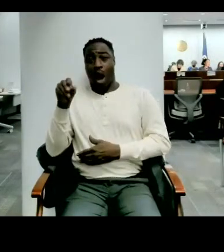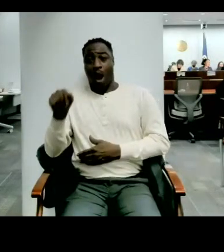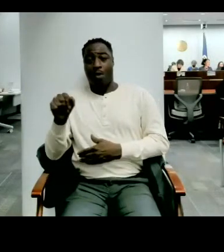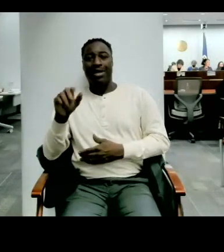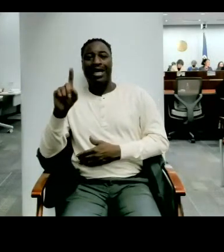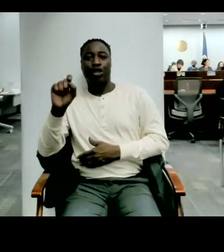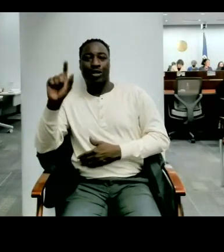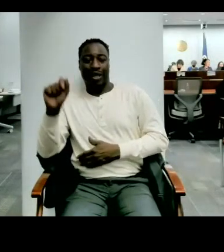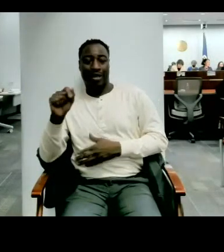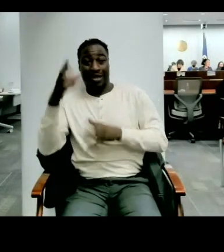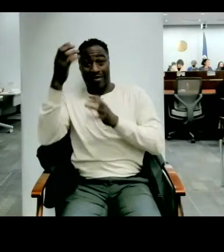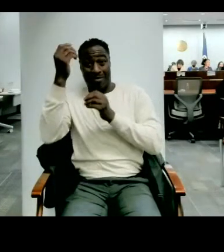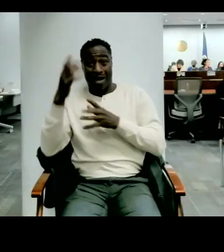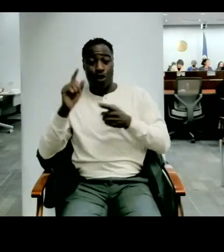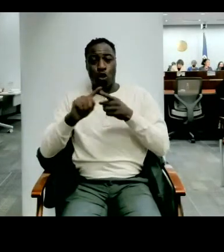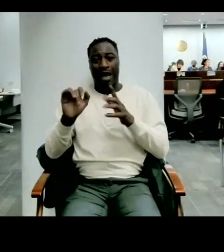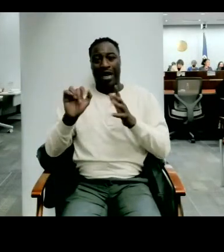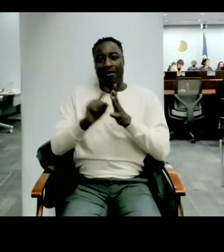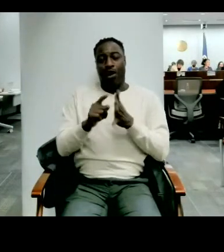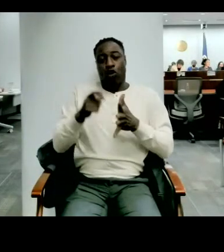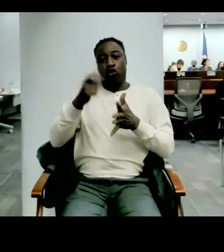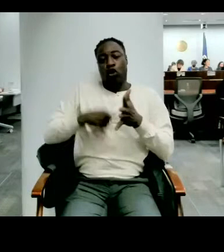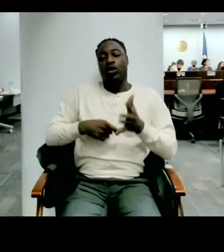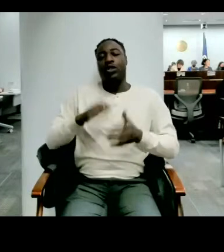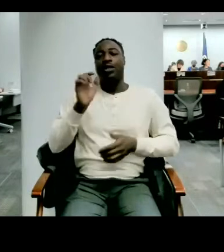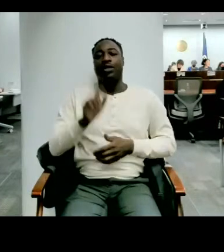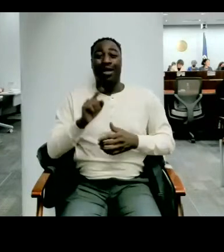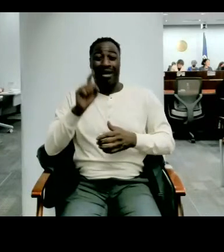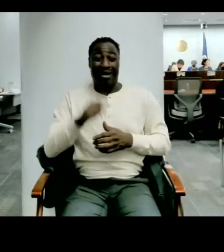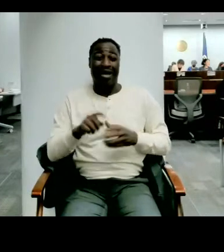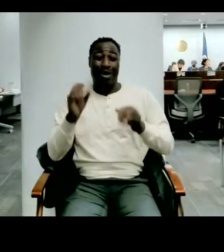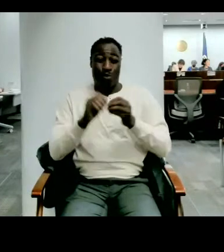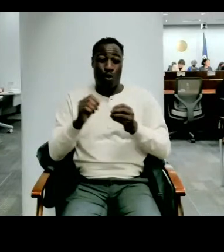to identify charges that merit closer review for systemic discrimination,